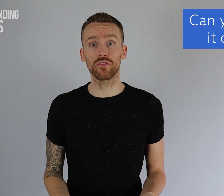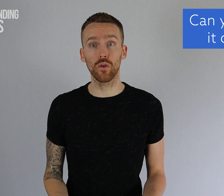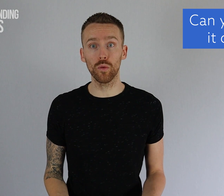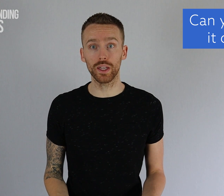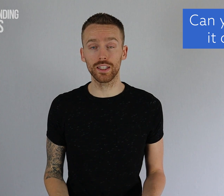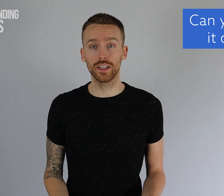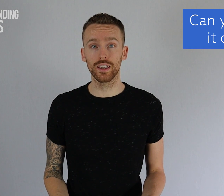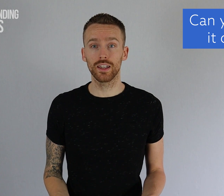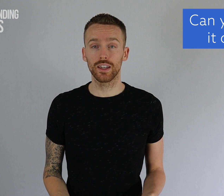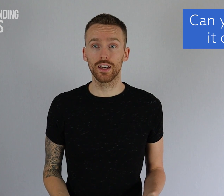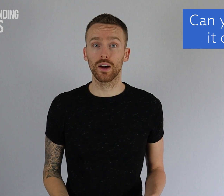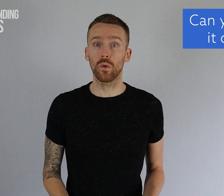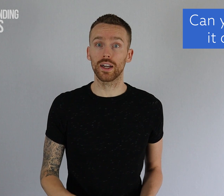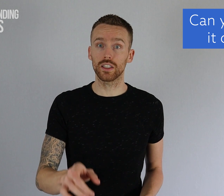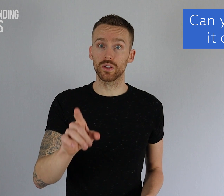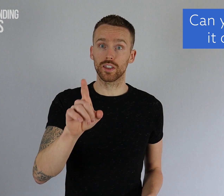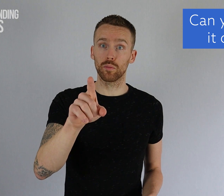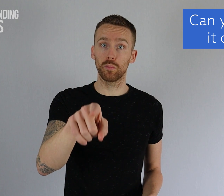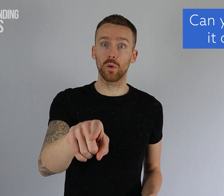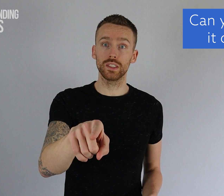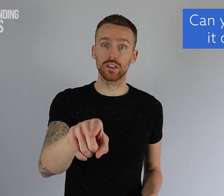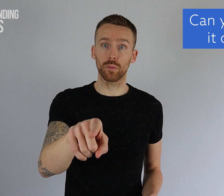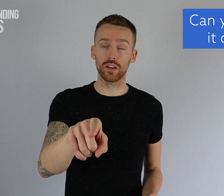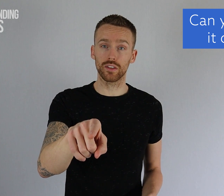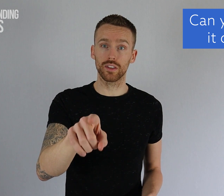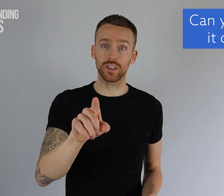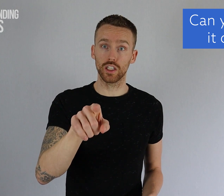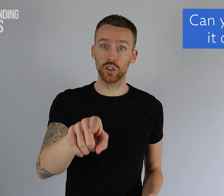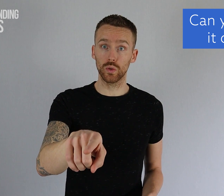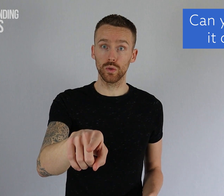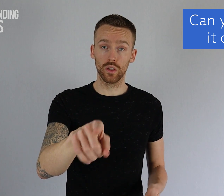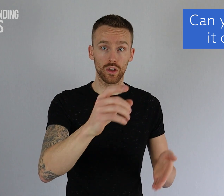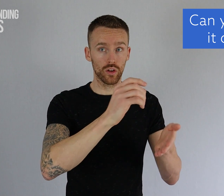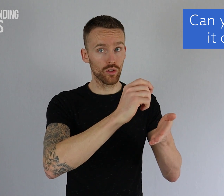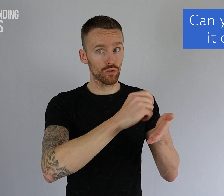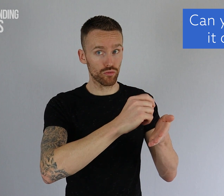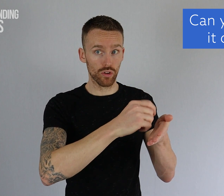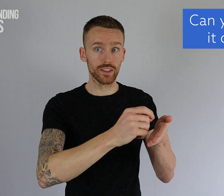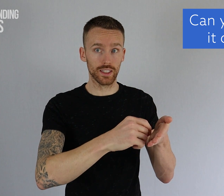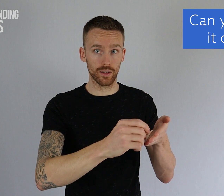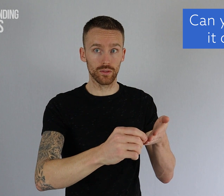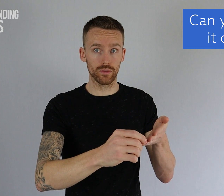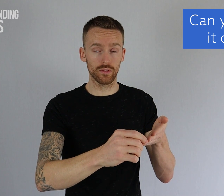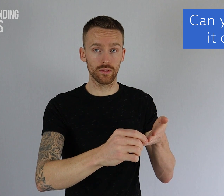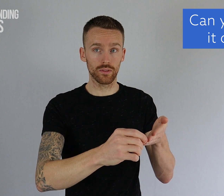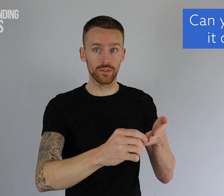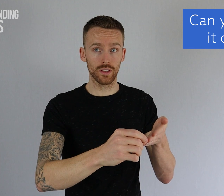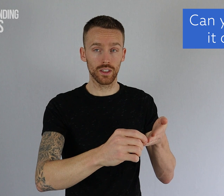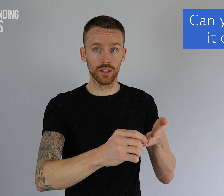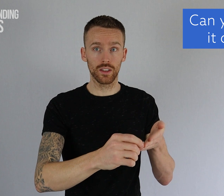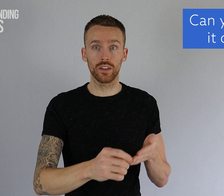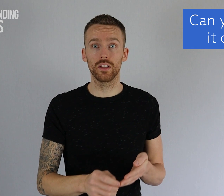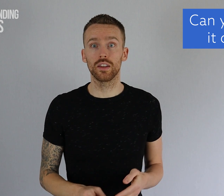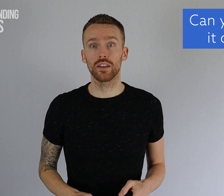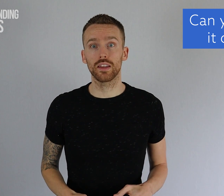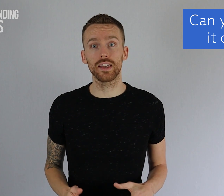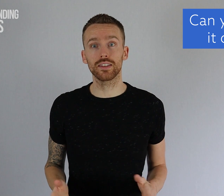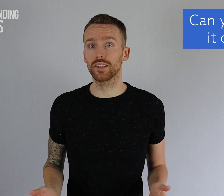for me. What I can do, is I can point to the person and say you write it down. That isn't